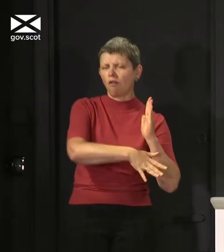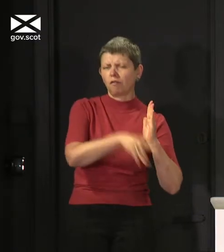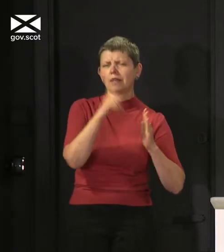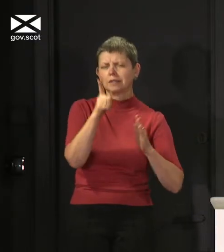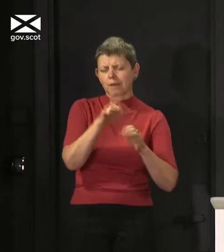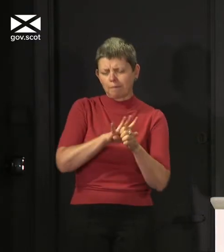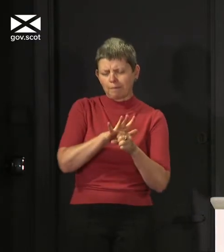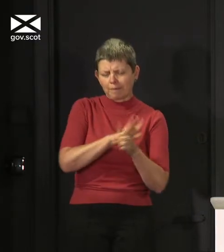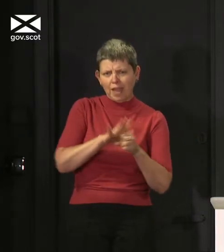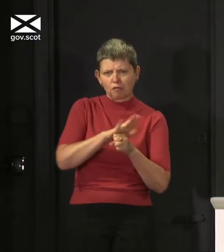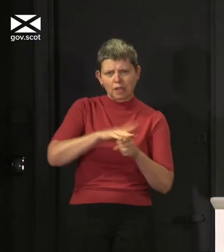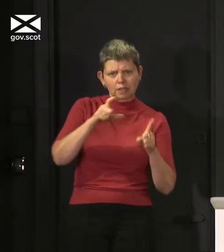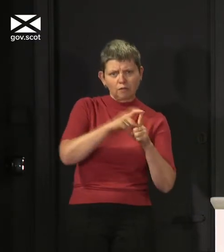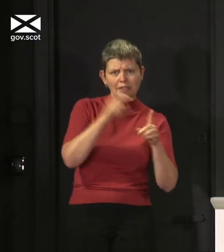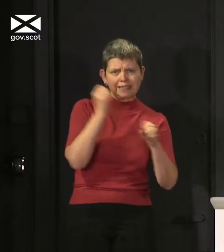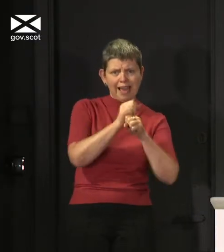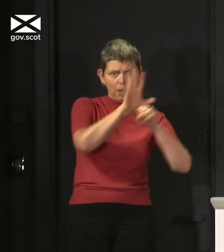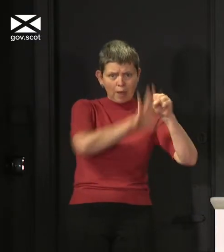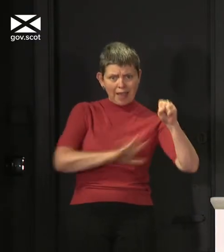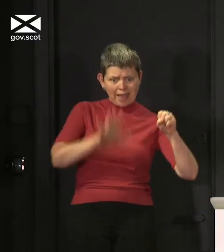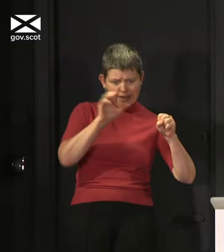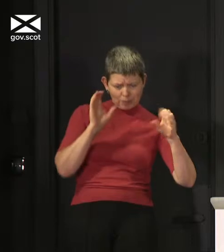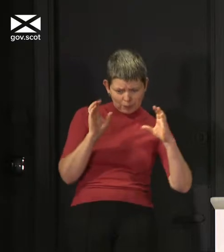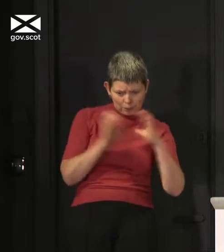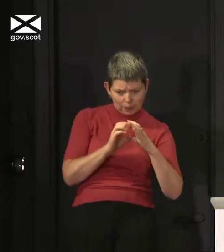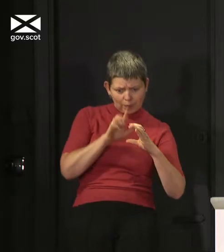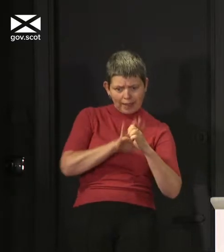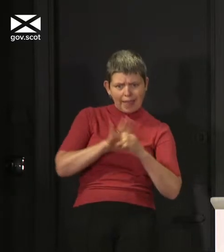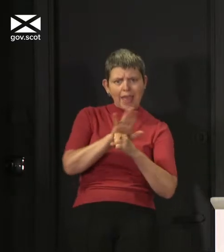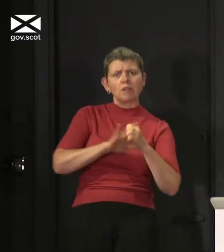will give an update on the Dumfries and Galloway outbreak in a moment.